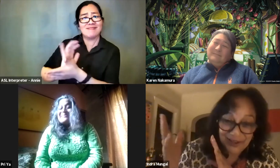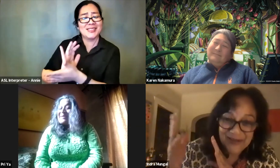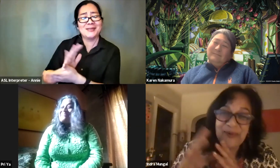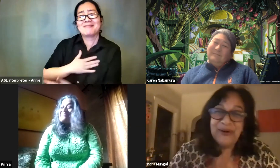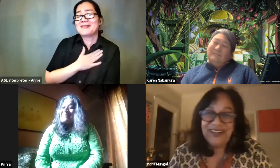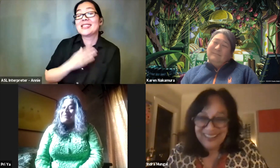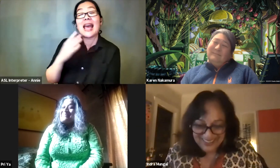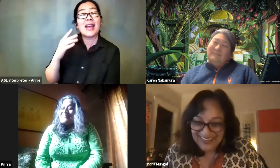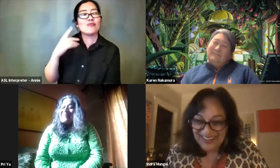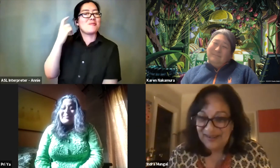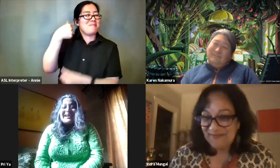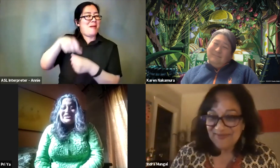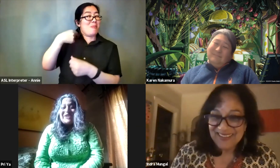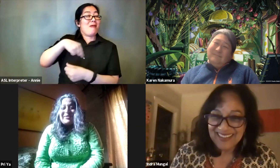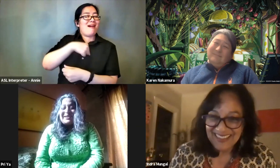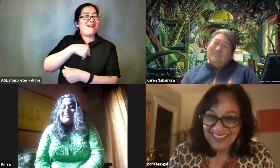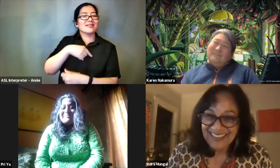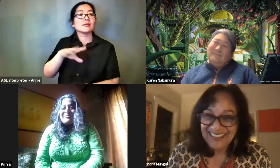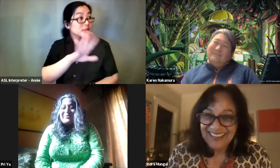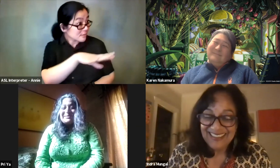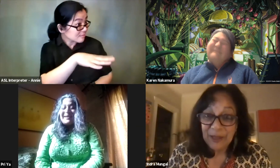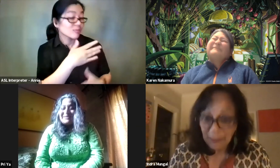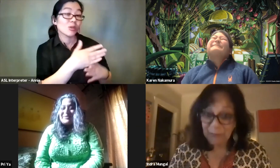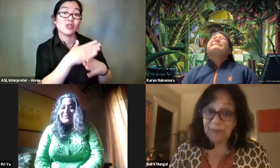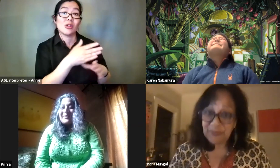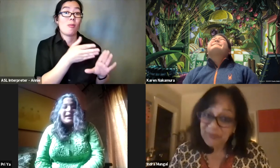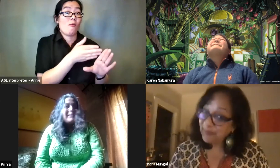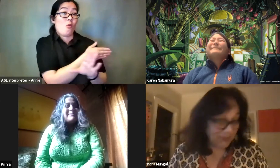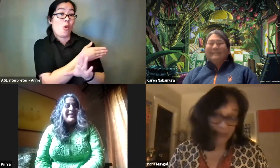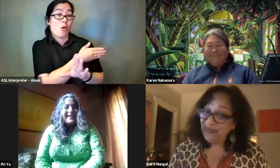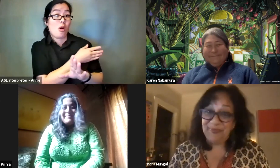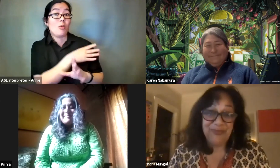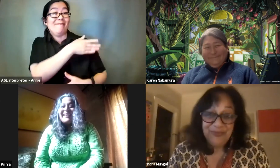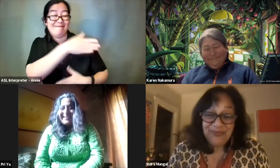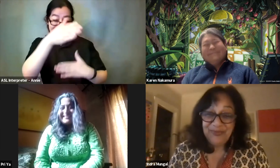Longmore. Priya Ramasubban: Maybe I'm sharing even before it is made so you can all help me make it.